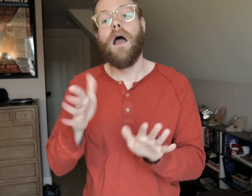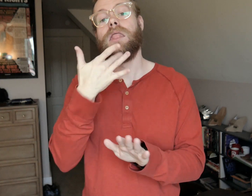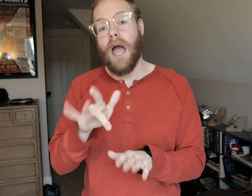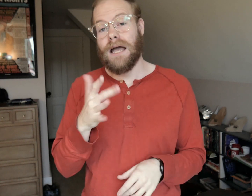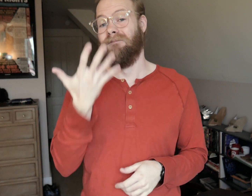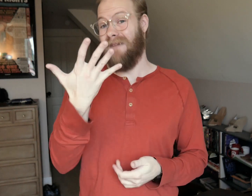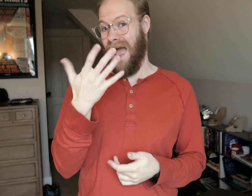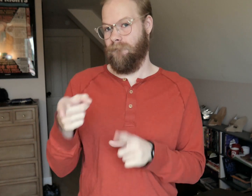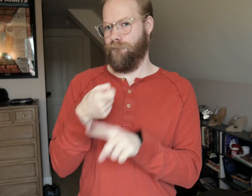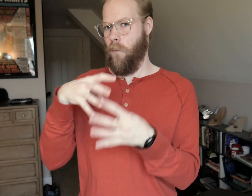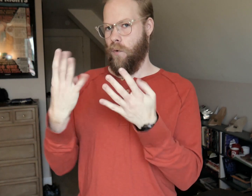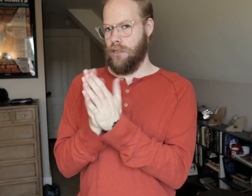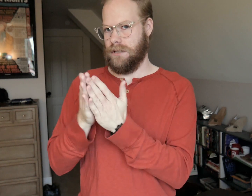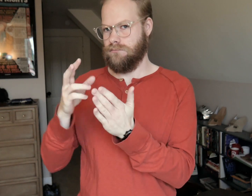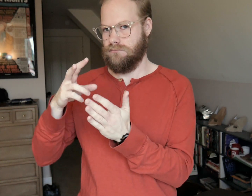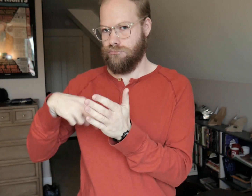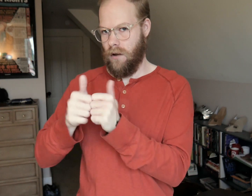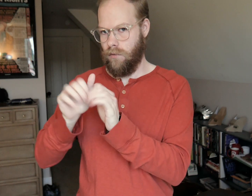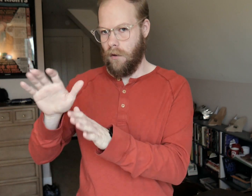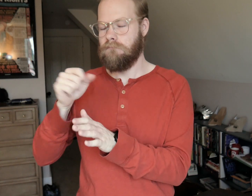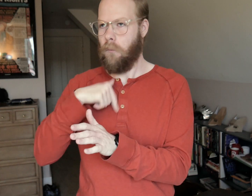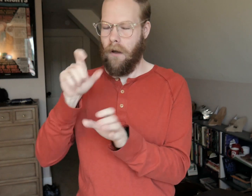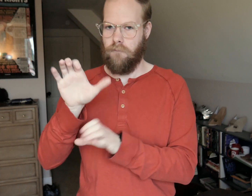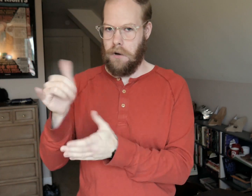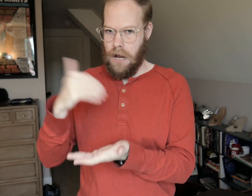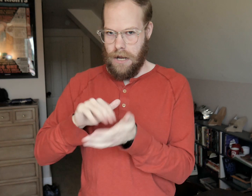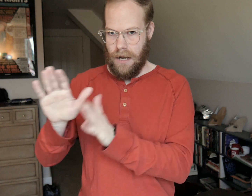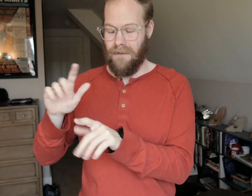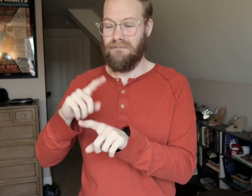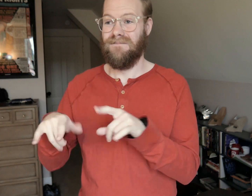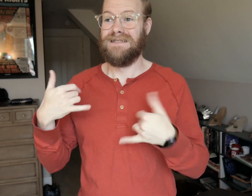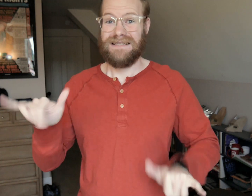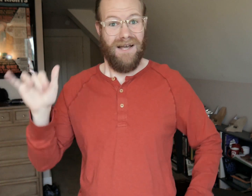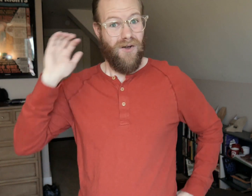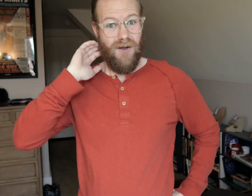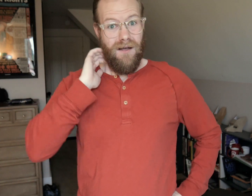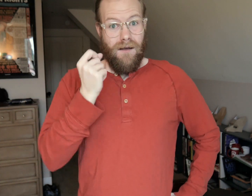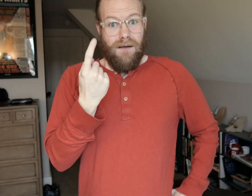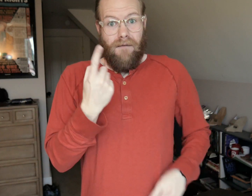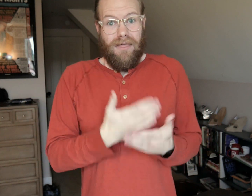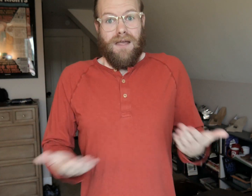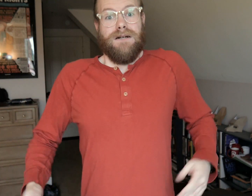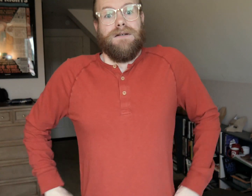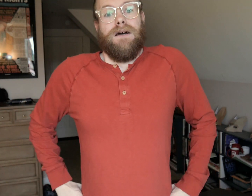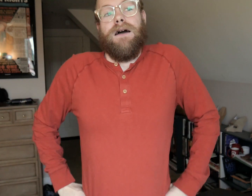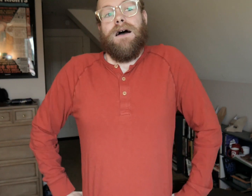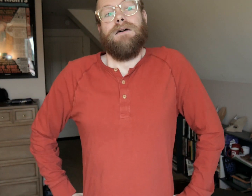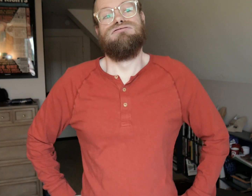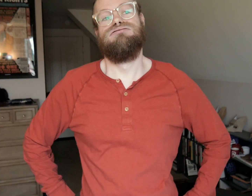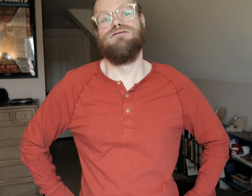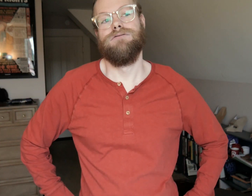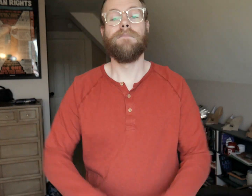Luckily, five of those were from the Queer Lit Readathon, so I won’t have to do those again but still, eleven things! [big sigh]